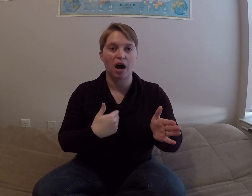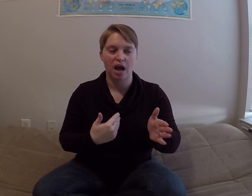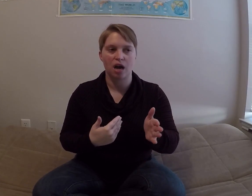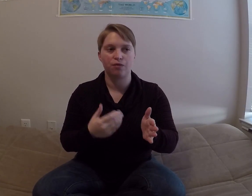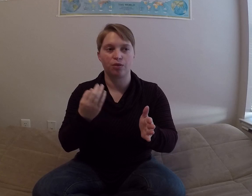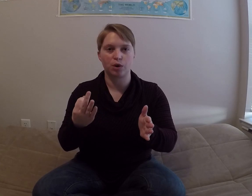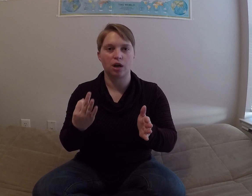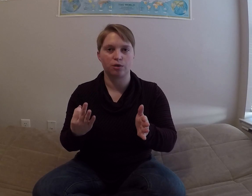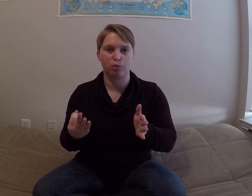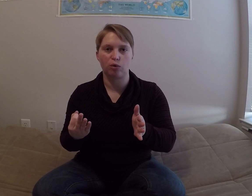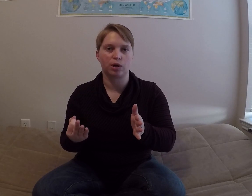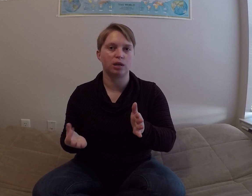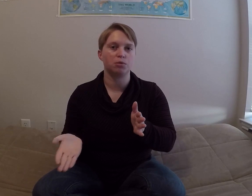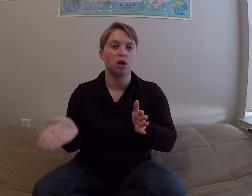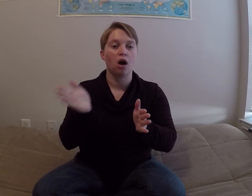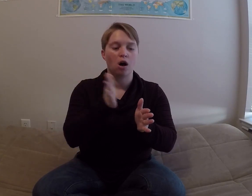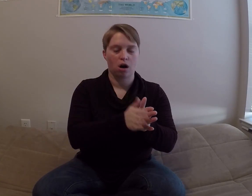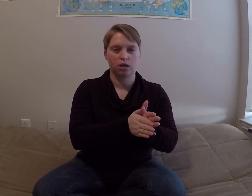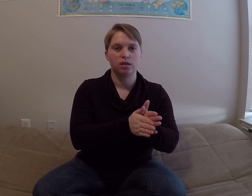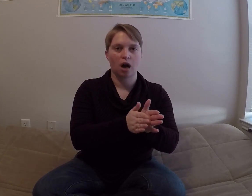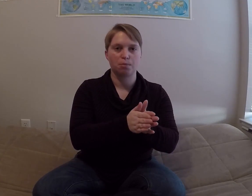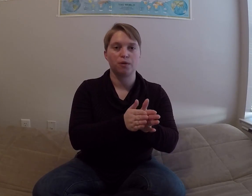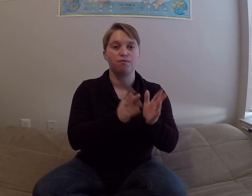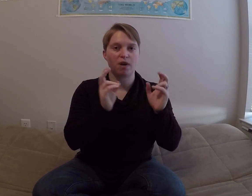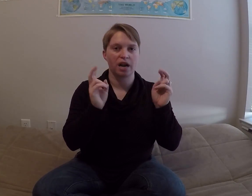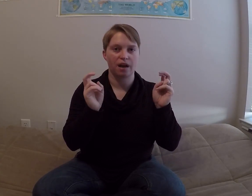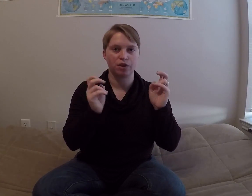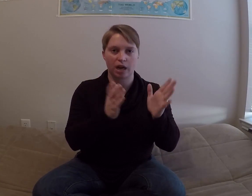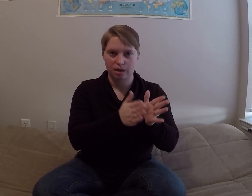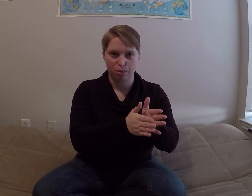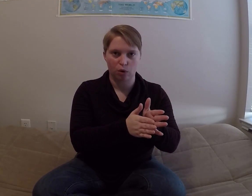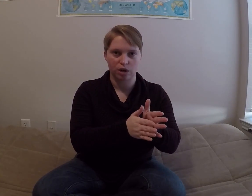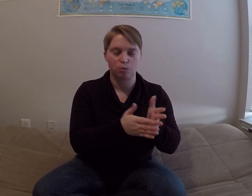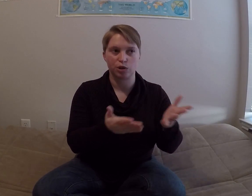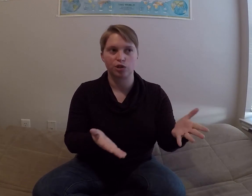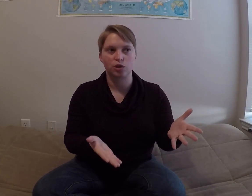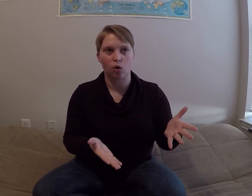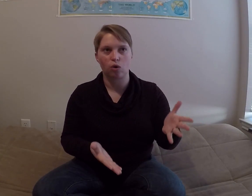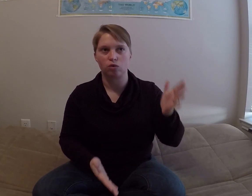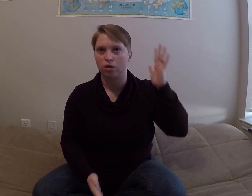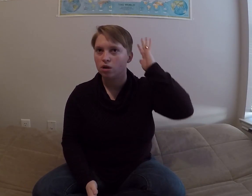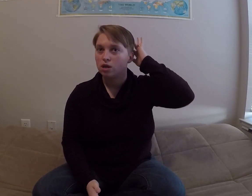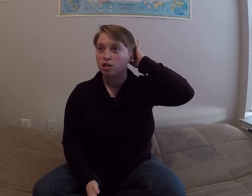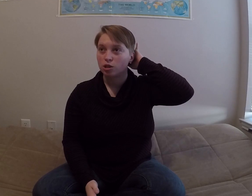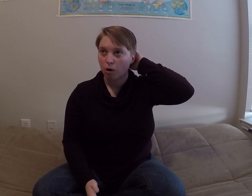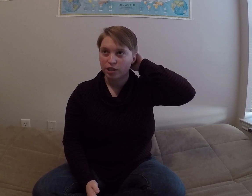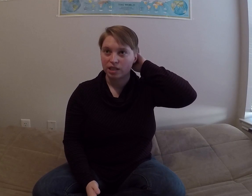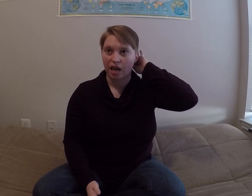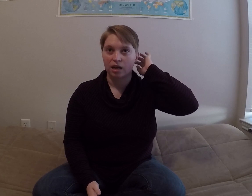I have three programs on top of my everyday program which is called smartscan.